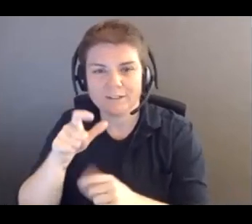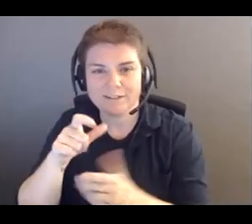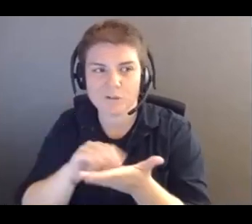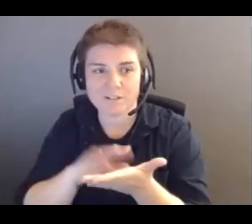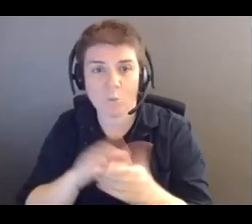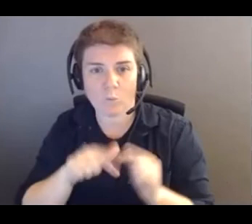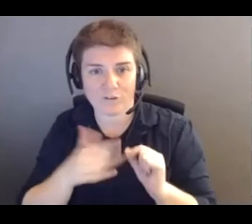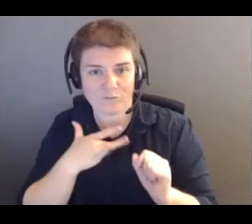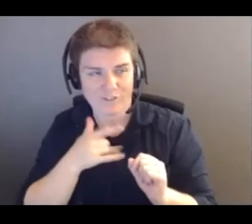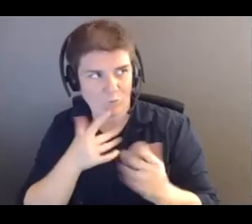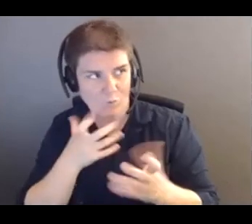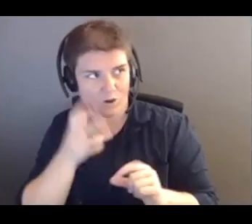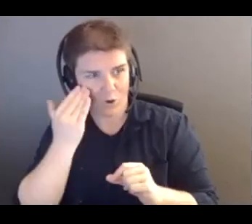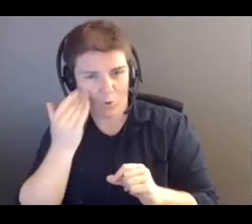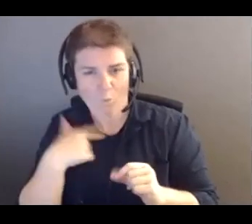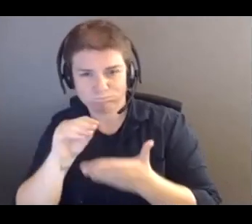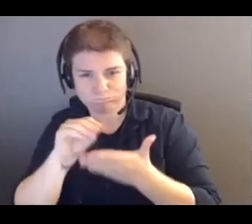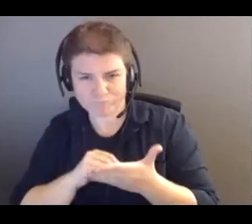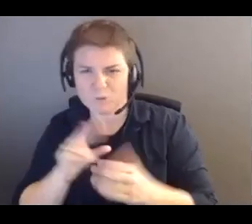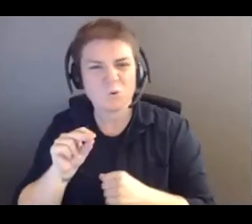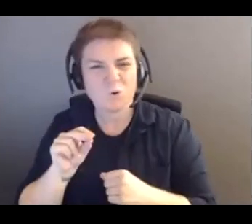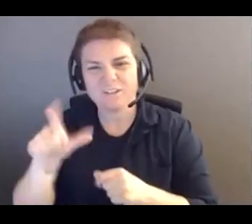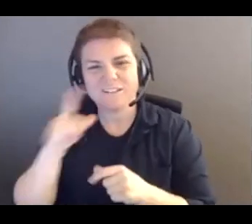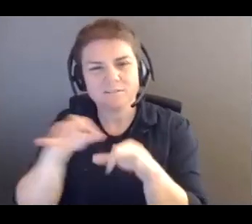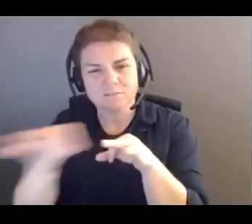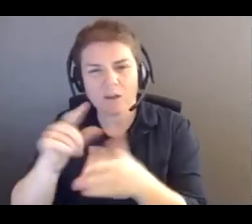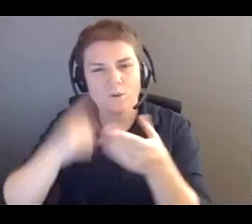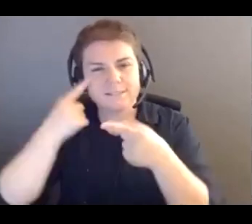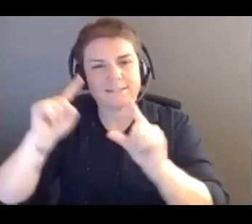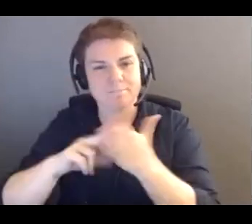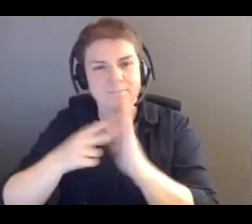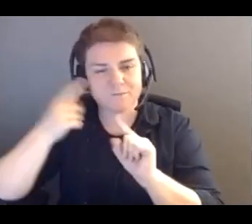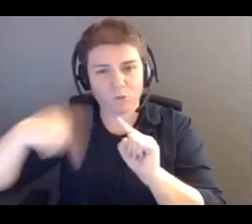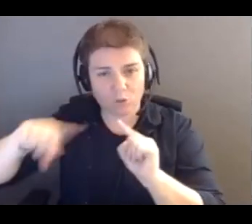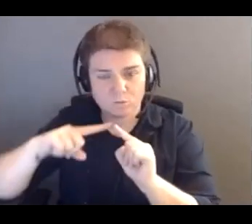what success means to you. For example, we don't track numbers for the sake of numbers